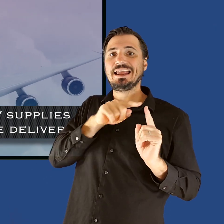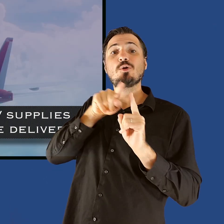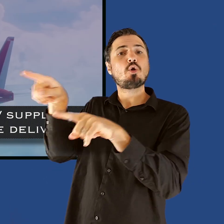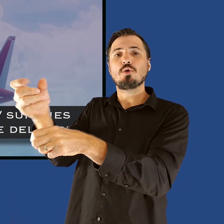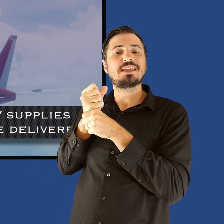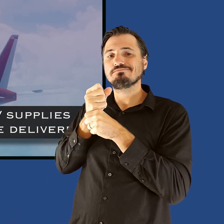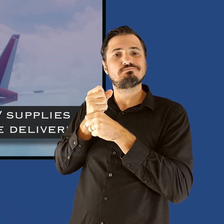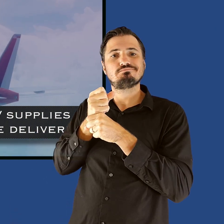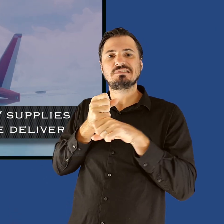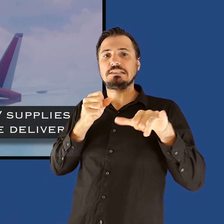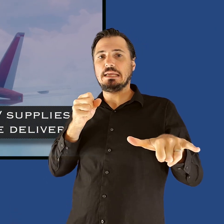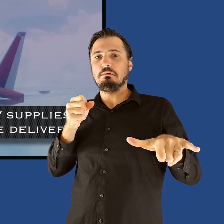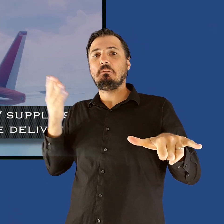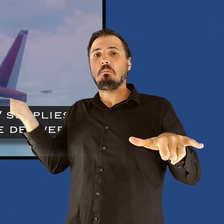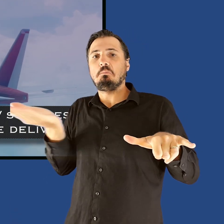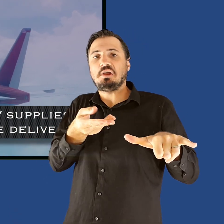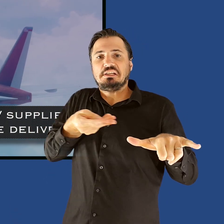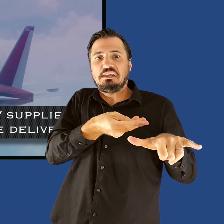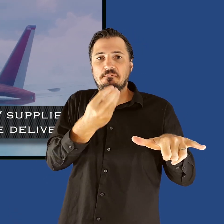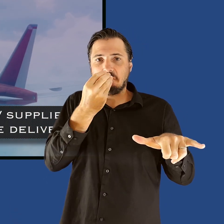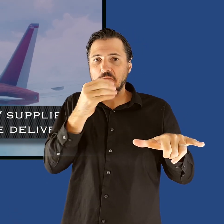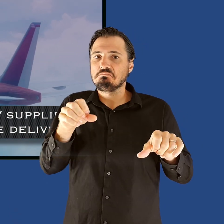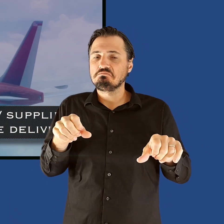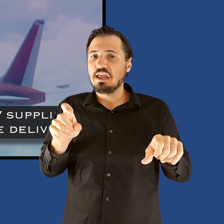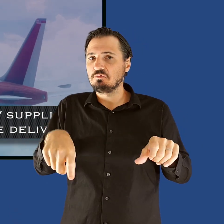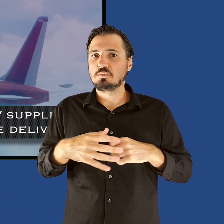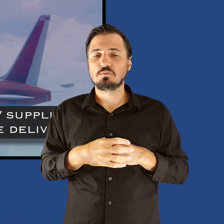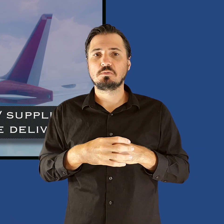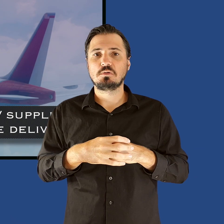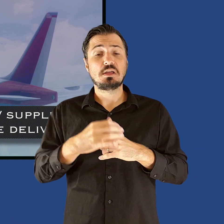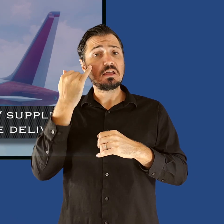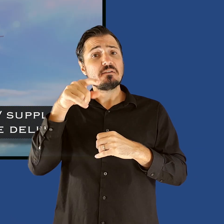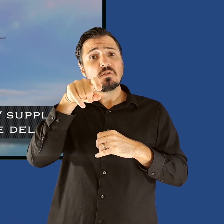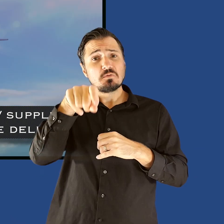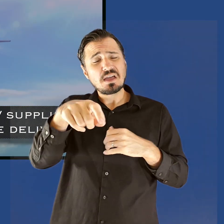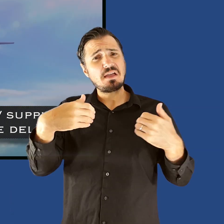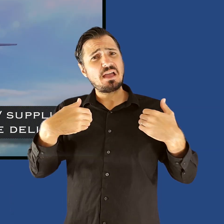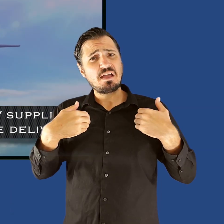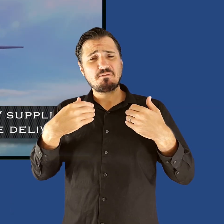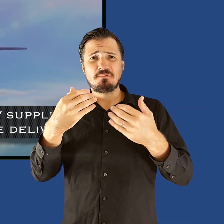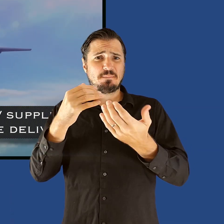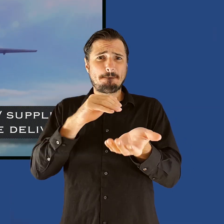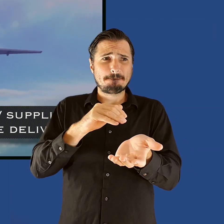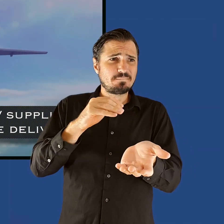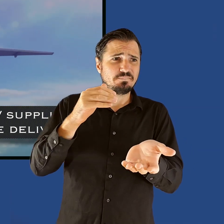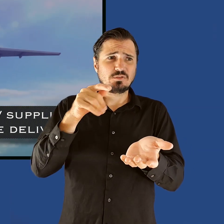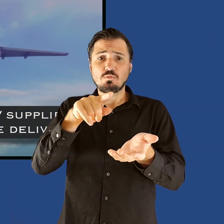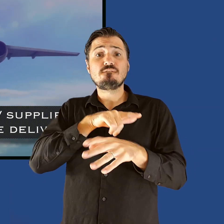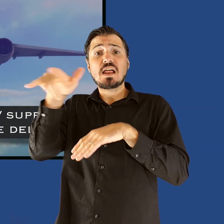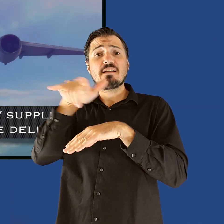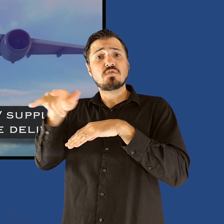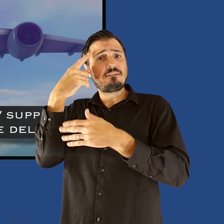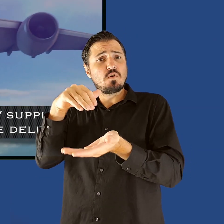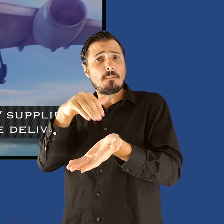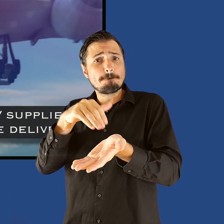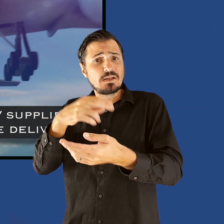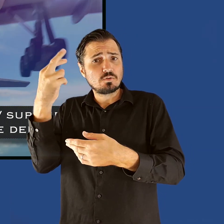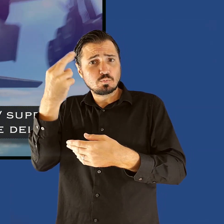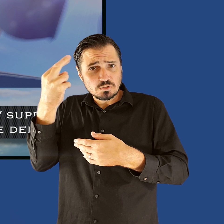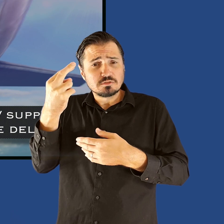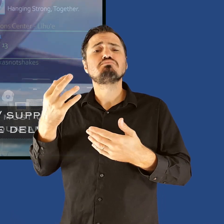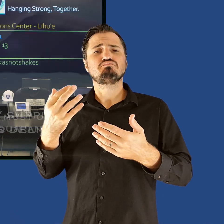Persons traveling between islands for purpose of medical care are exempt for the quarantine, so long as they wear appropriate protective gear while out in public.